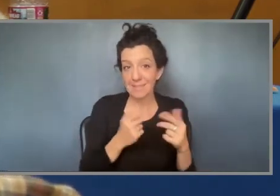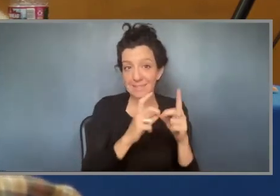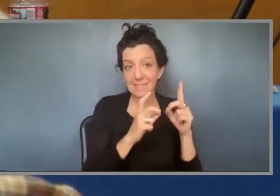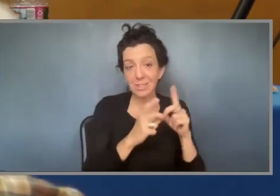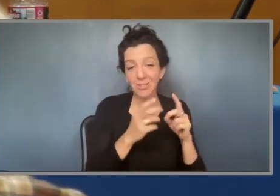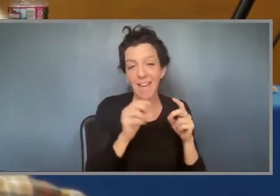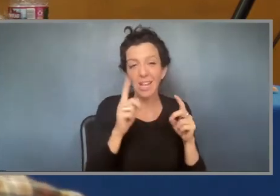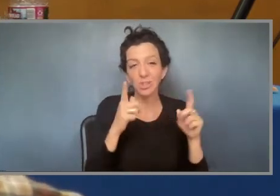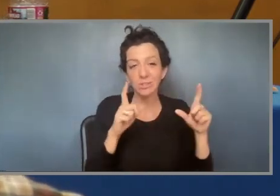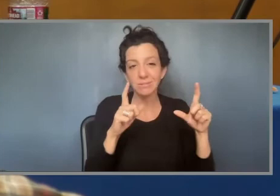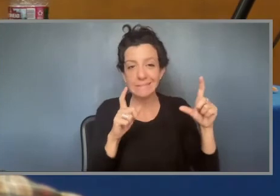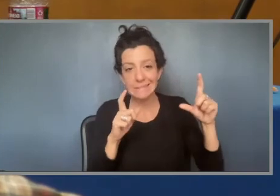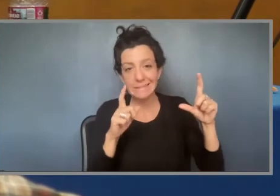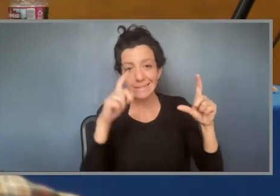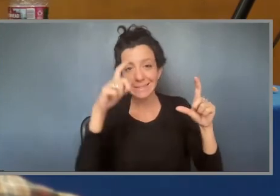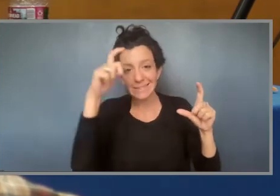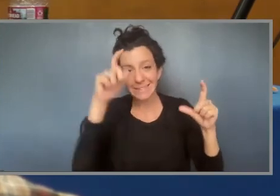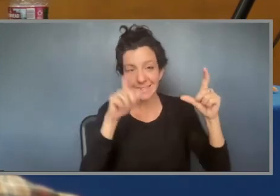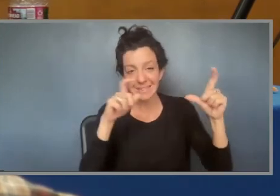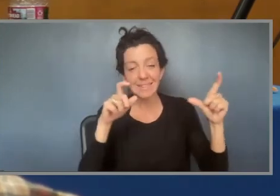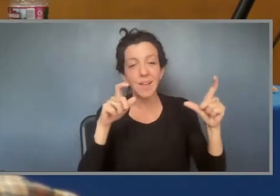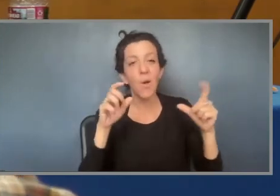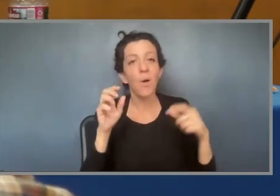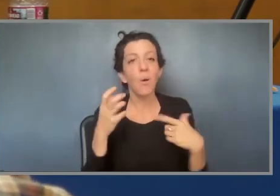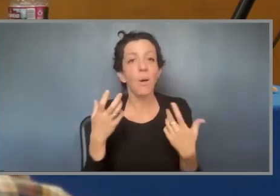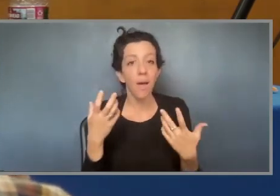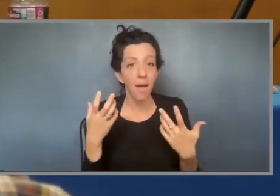Studio: Perhaps, starting from the current districts and just making adjustments and then taking.